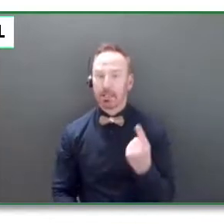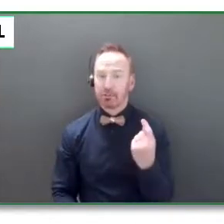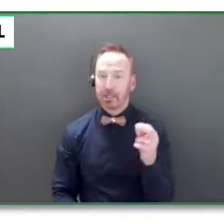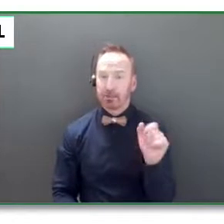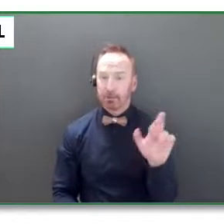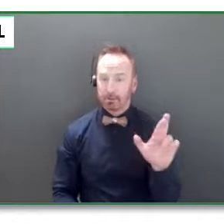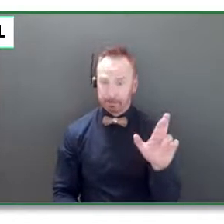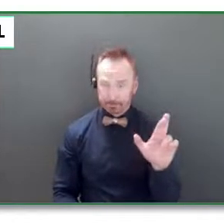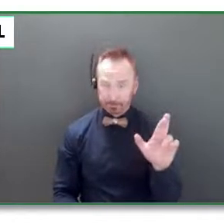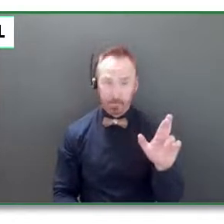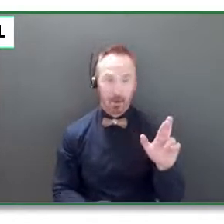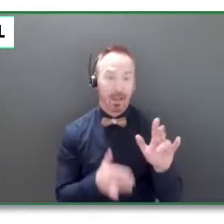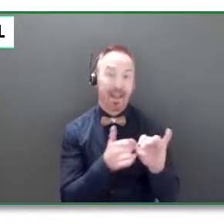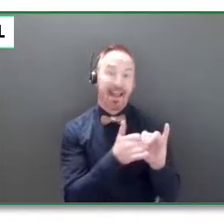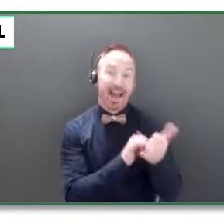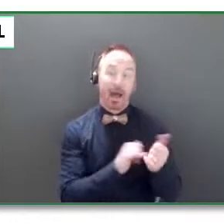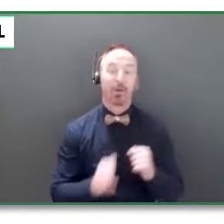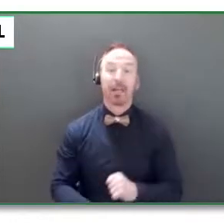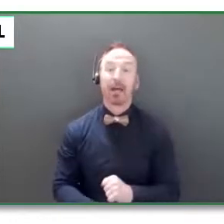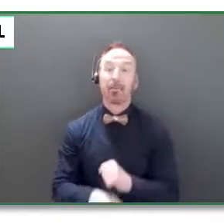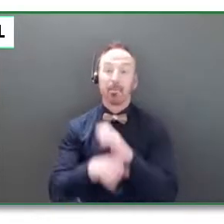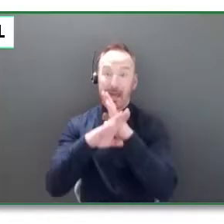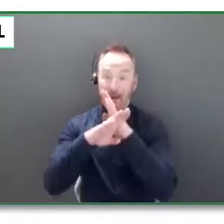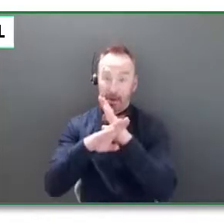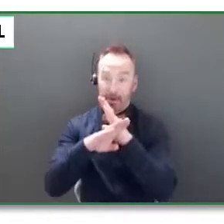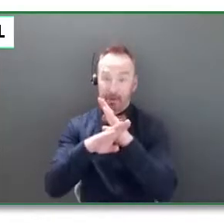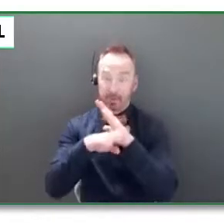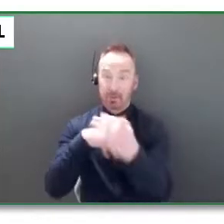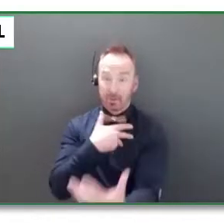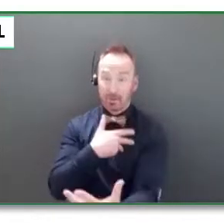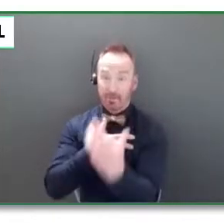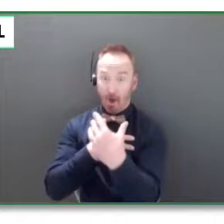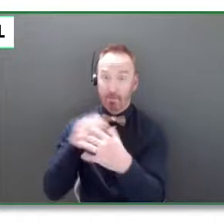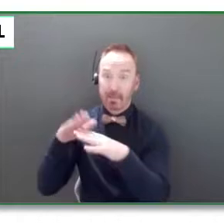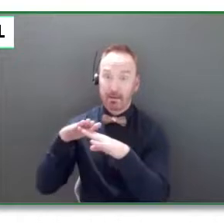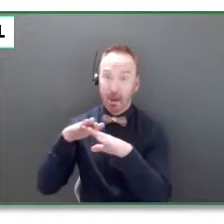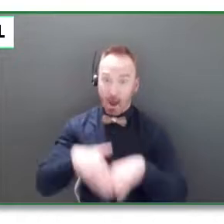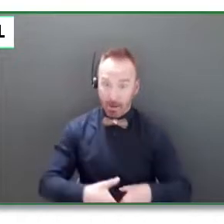Eliminate barriers to participation, construct positive challenges for a